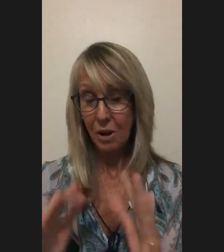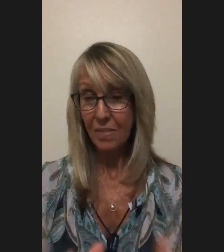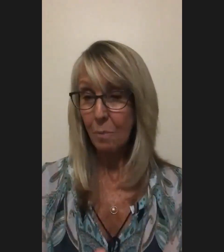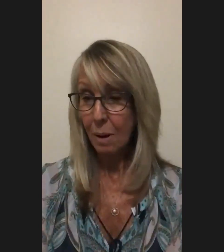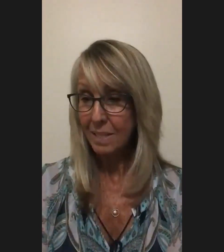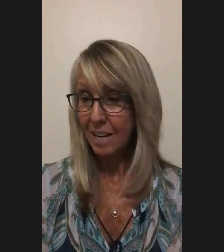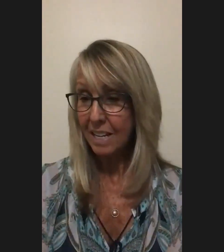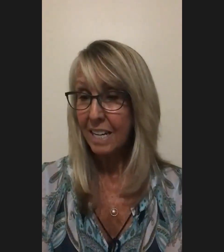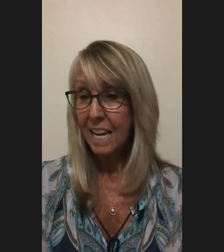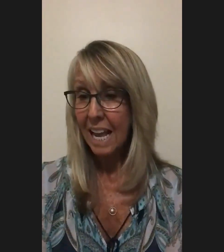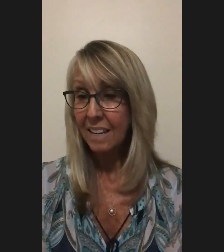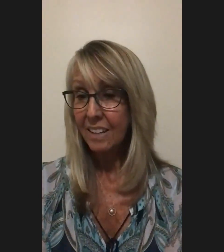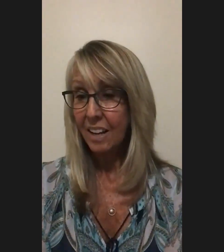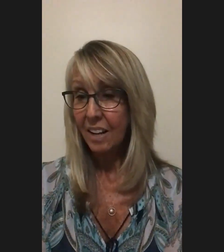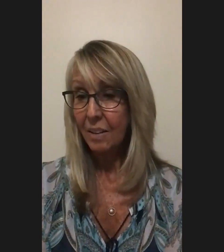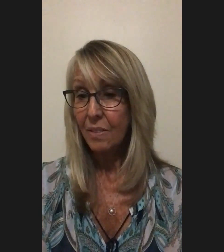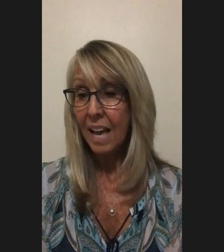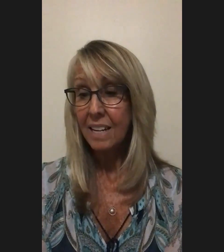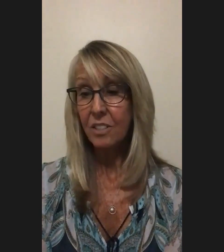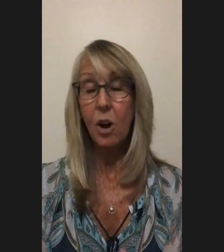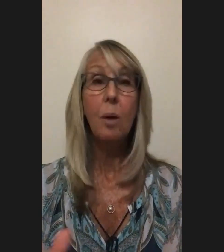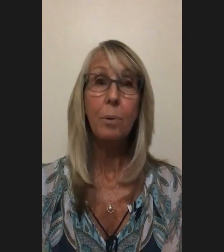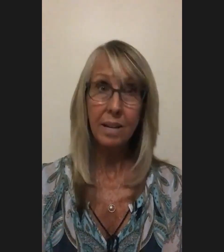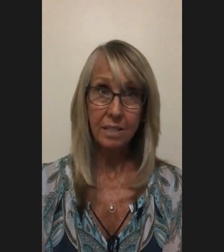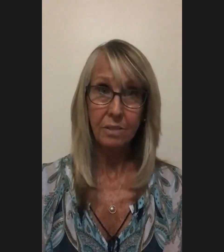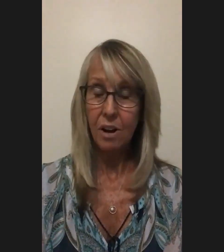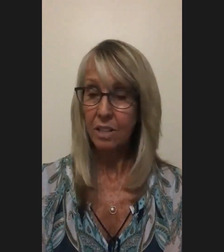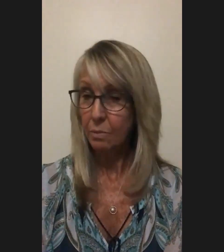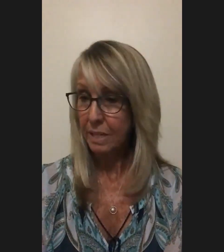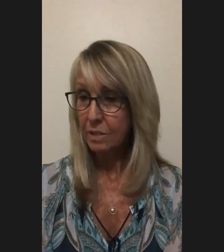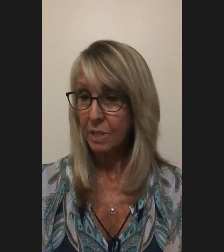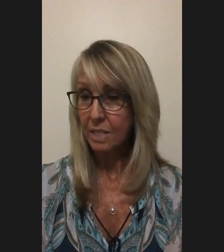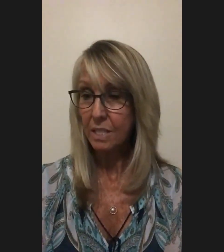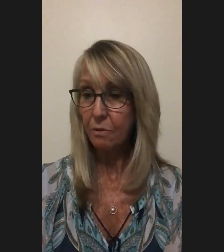on that website and that is a comprehensive online resources for